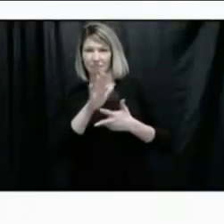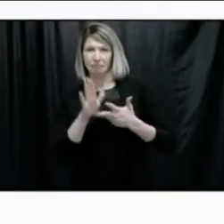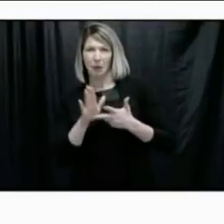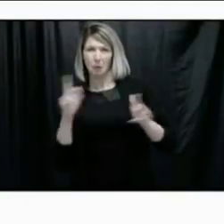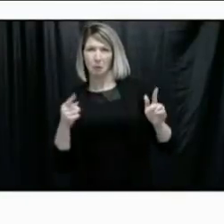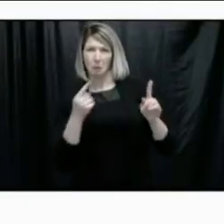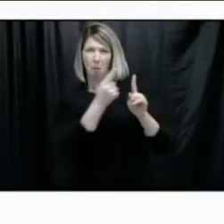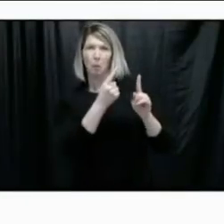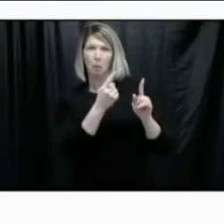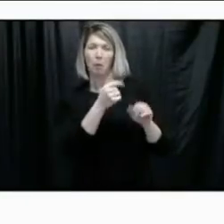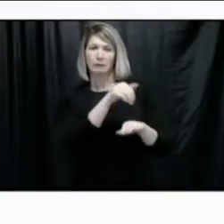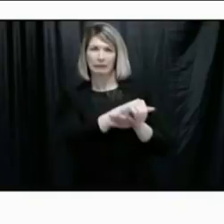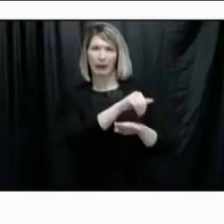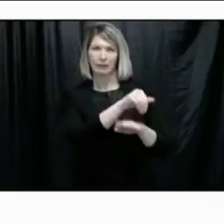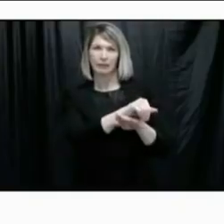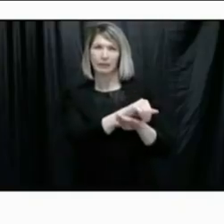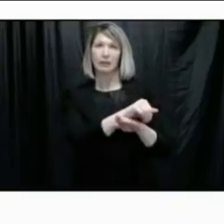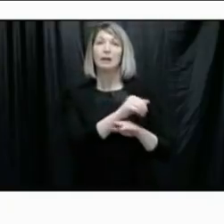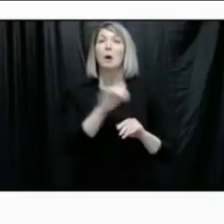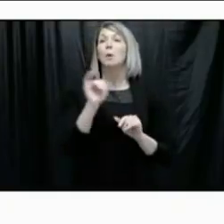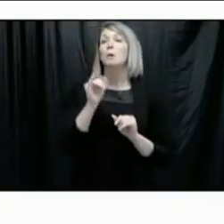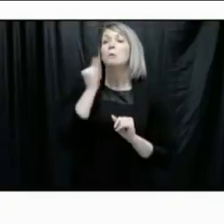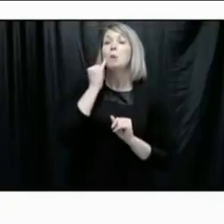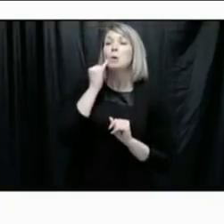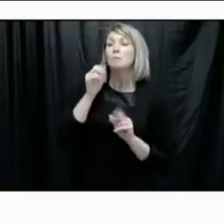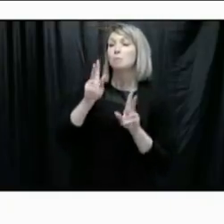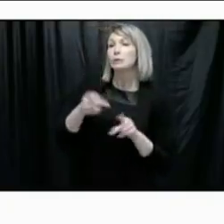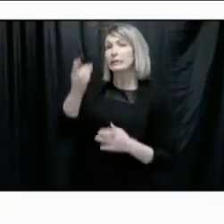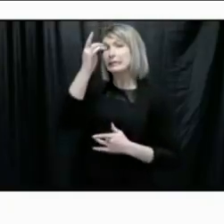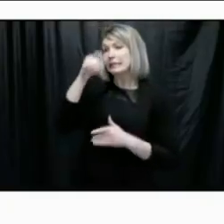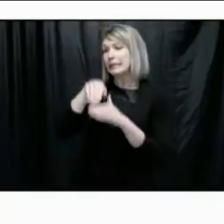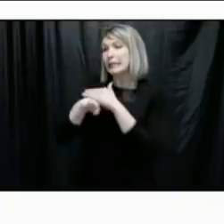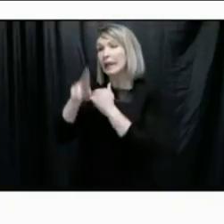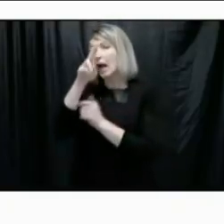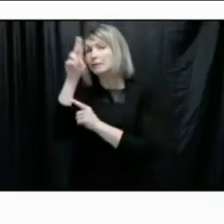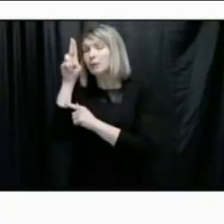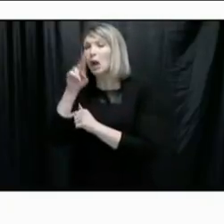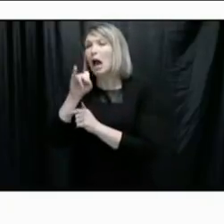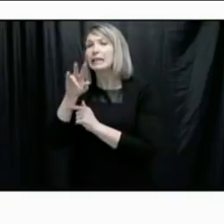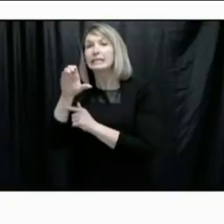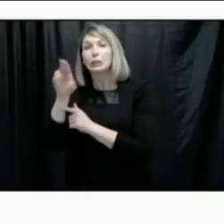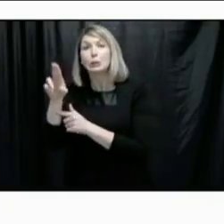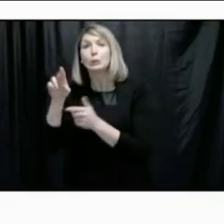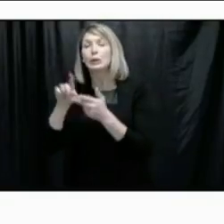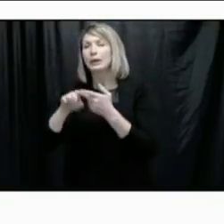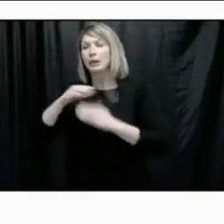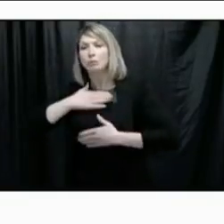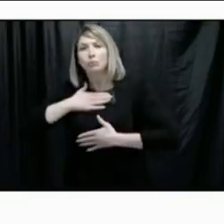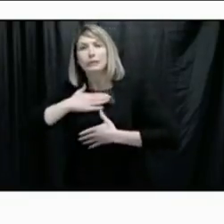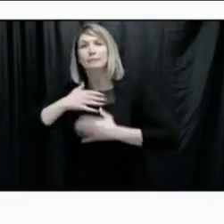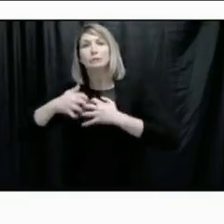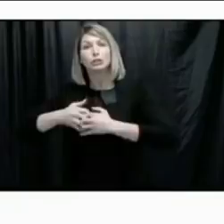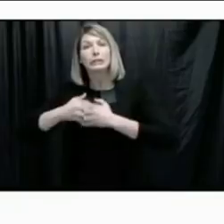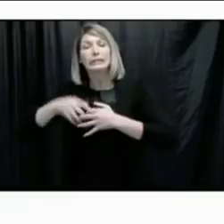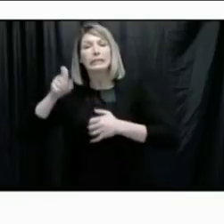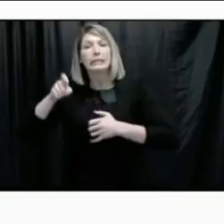HEALTH-CARE SYSTEM. THAT'S REALLY IMPORTANT IN TERMS OF PATIENTS BEING ADMITTED TO HOSPITAL, ICU, THE NEED FOR